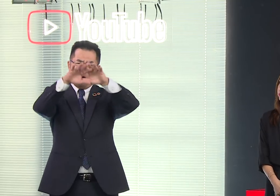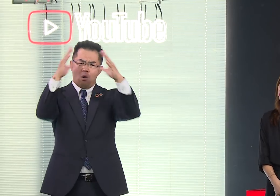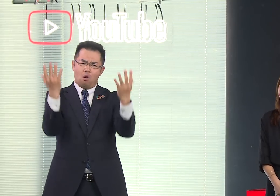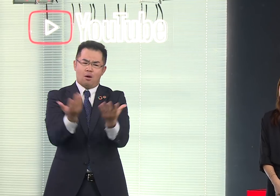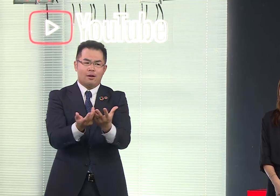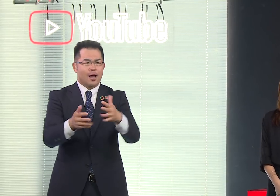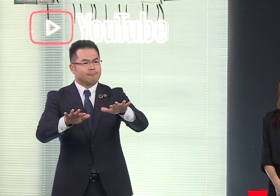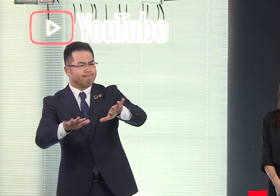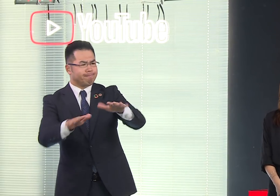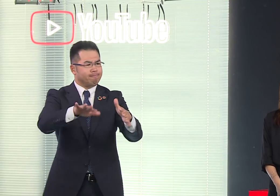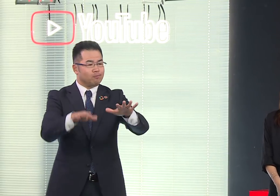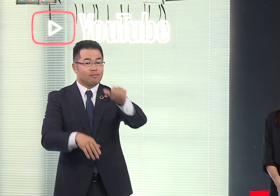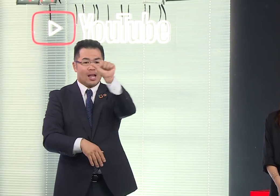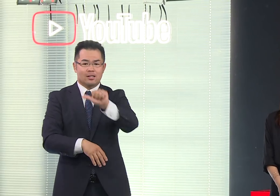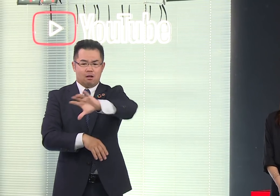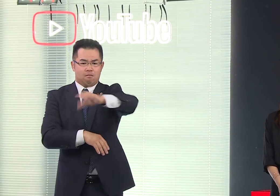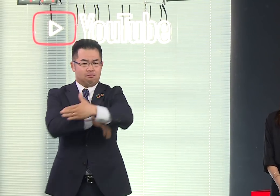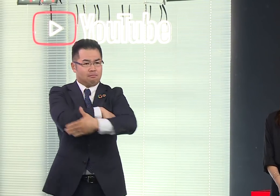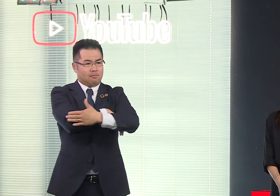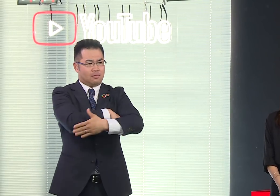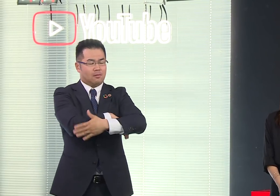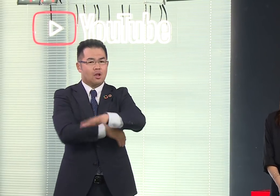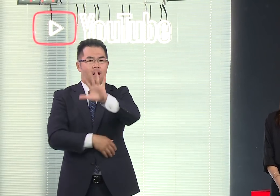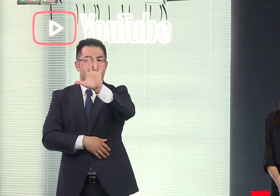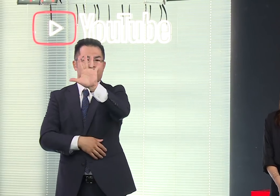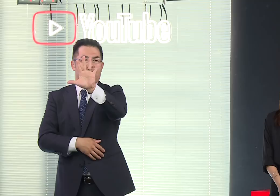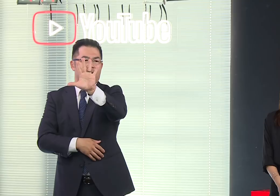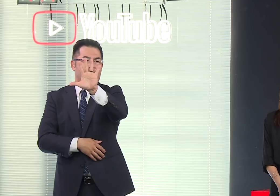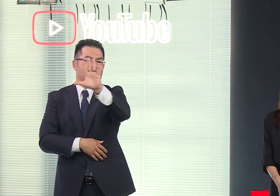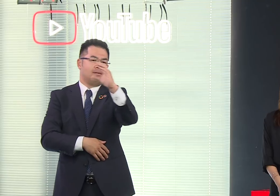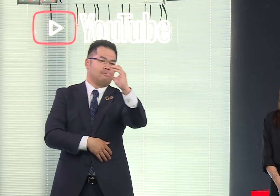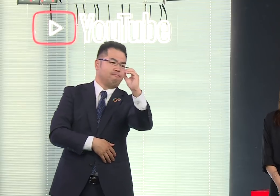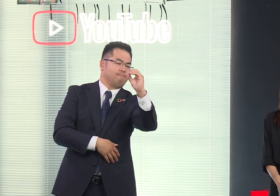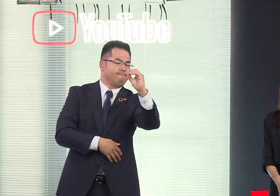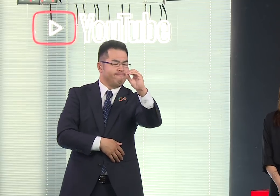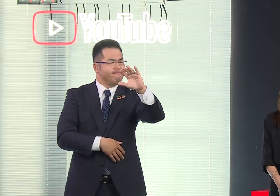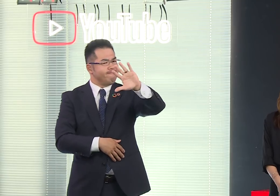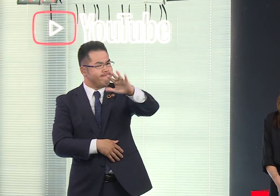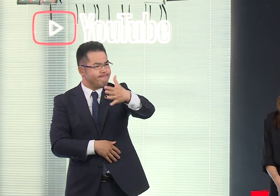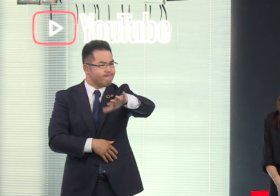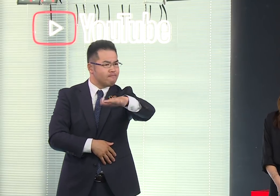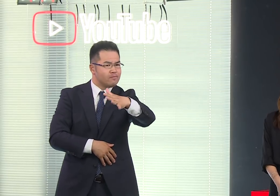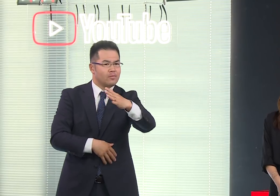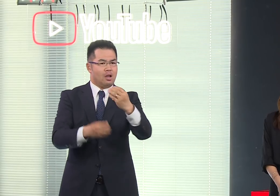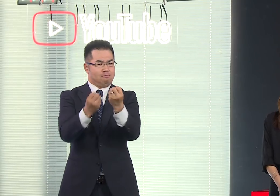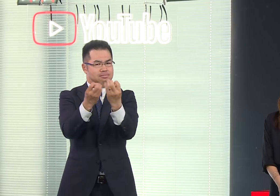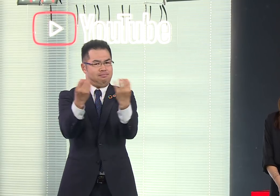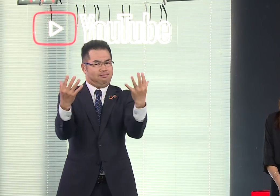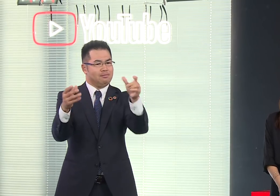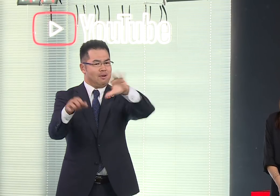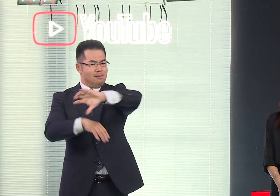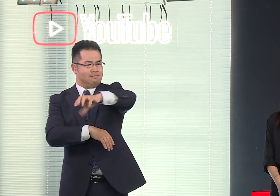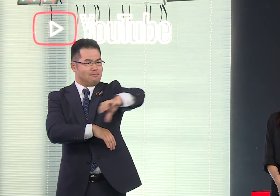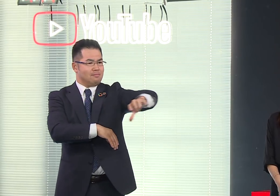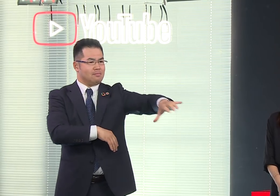So how many of them -- >> YASUNORI SHIMAMOTO: Well, in the future, I hope to have one more member, Vietnam, Laos, and those two countries have not yet joined us, and I hope that